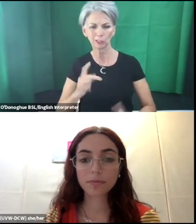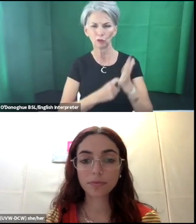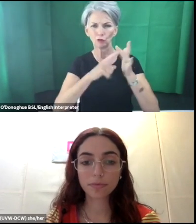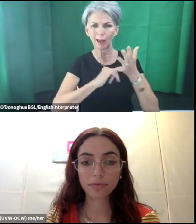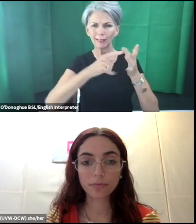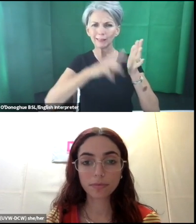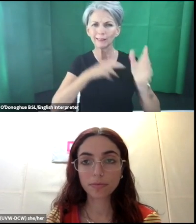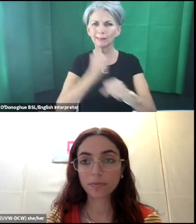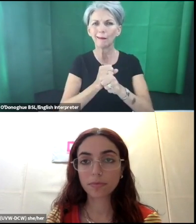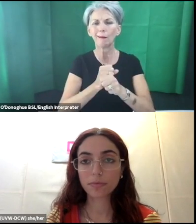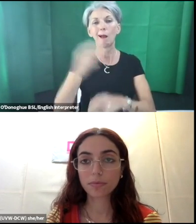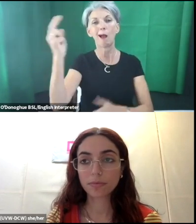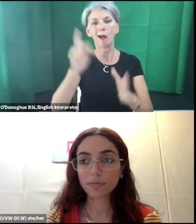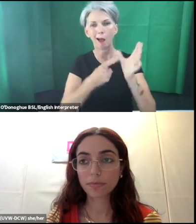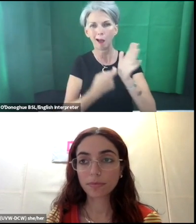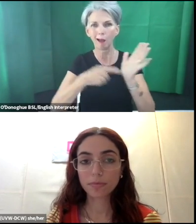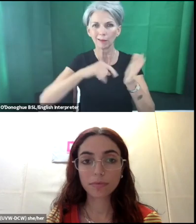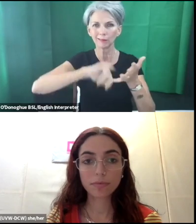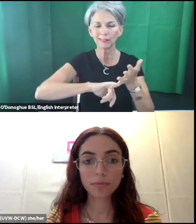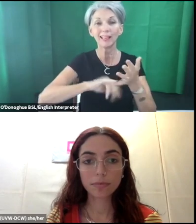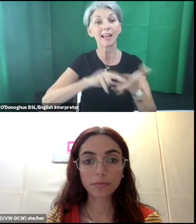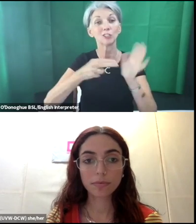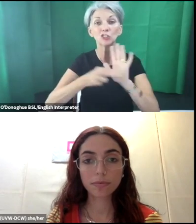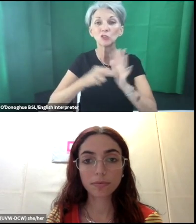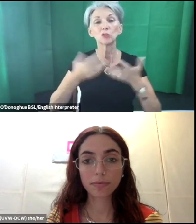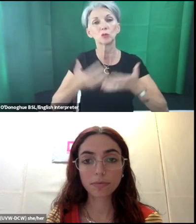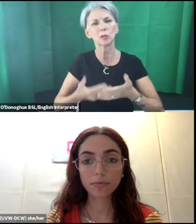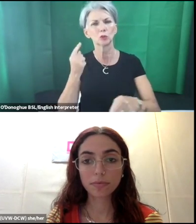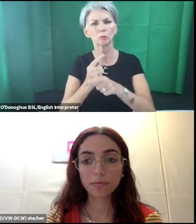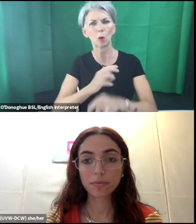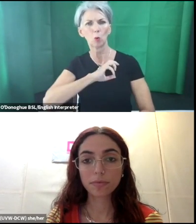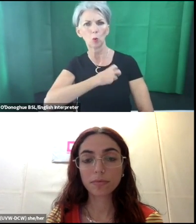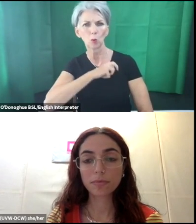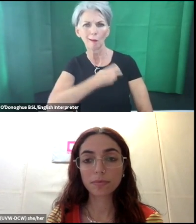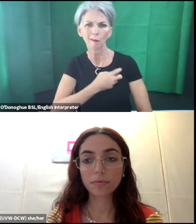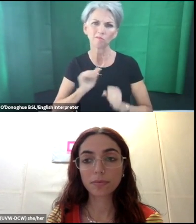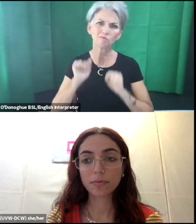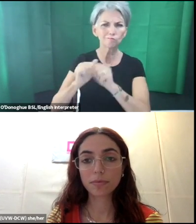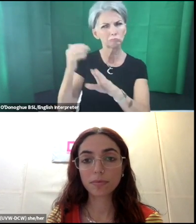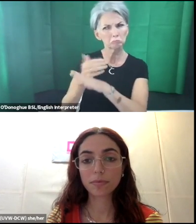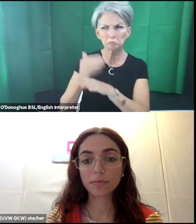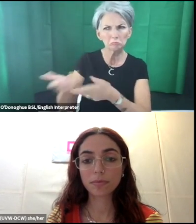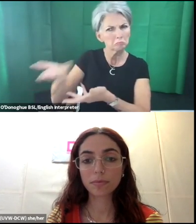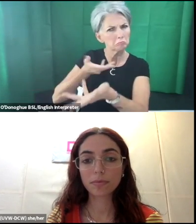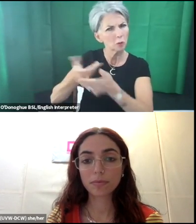And today we are talking about unions and the roles that unions can play both in